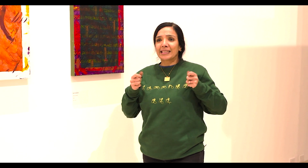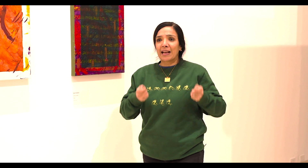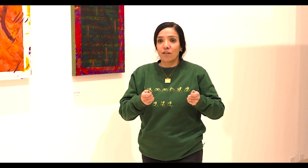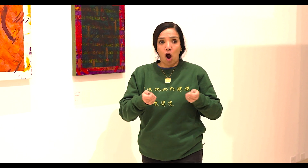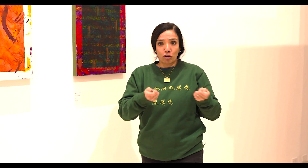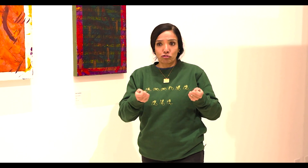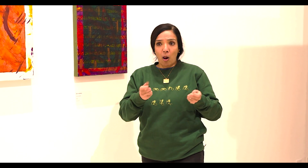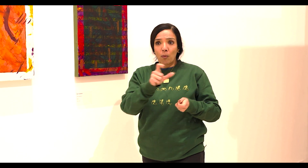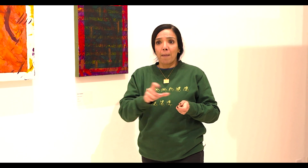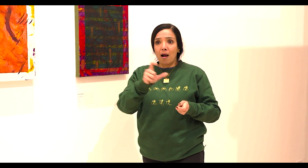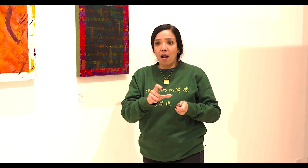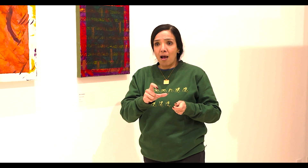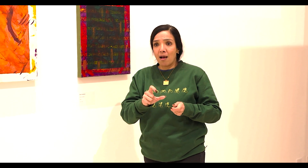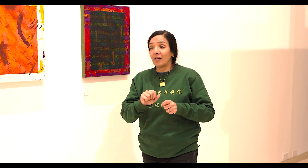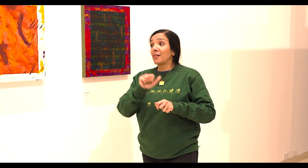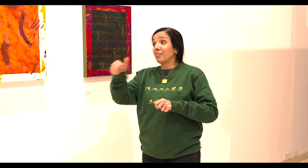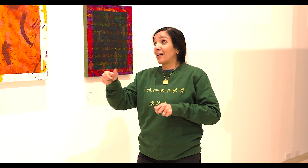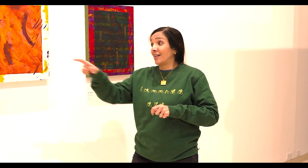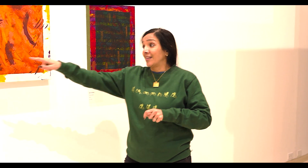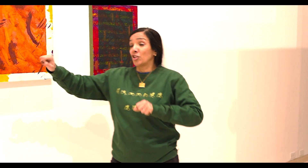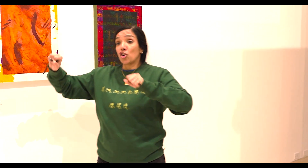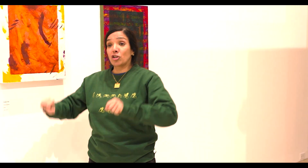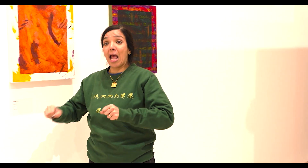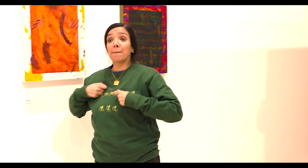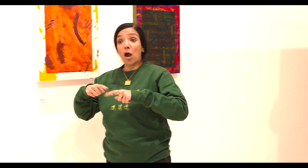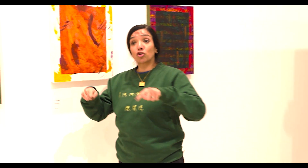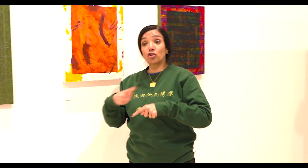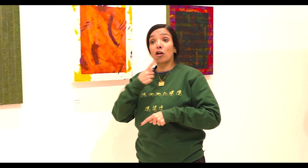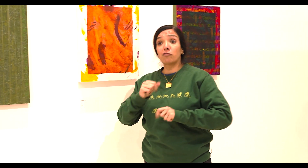So, it's a way of me controlling how I use color.